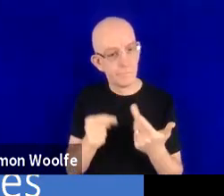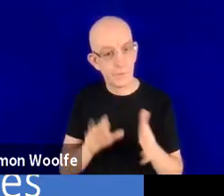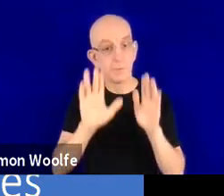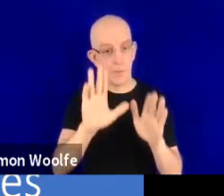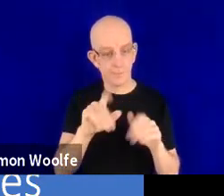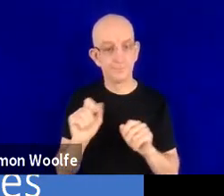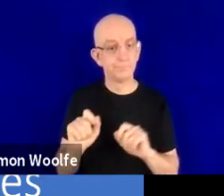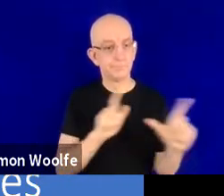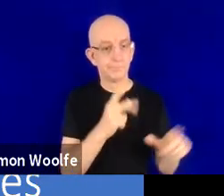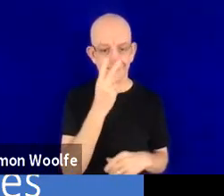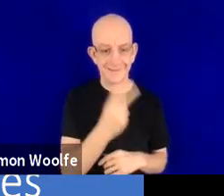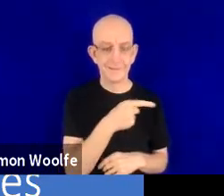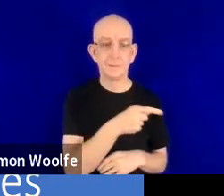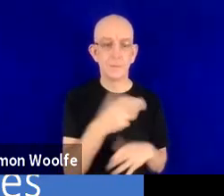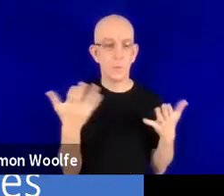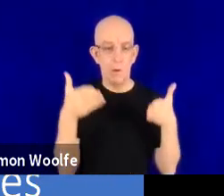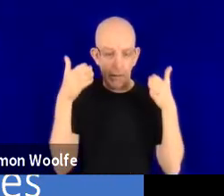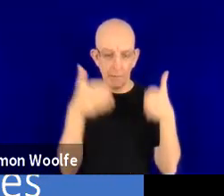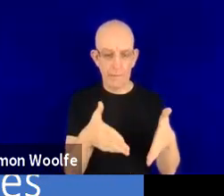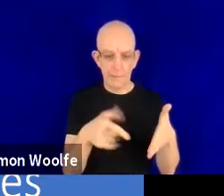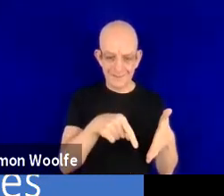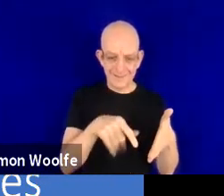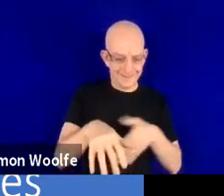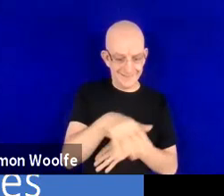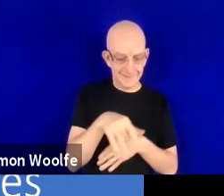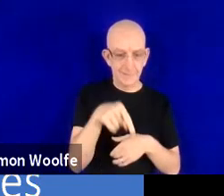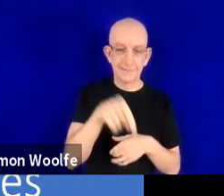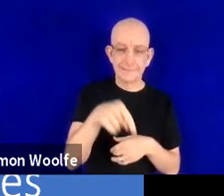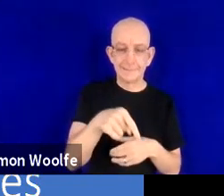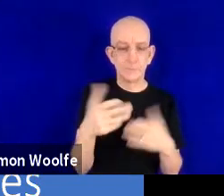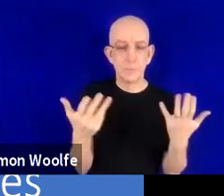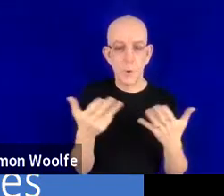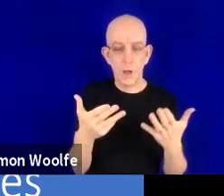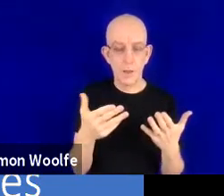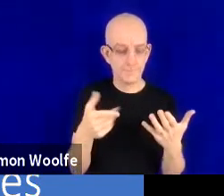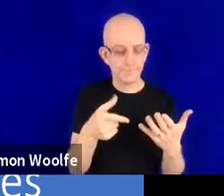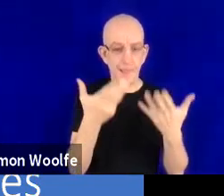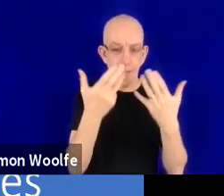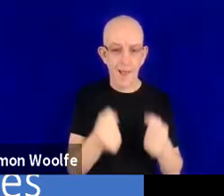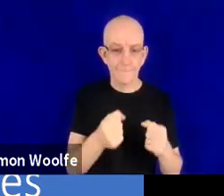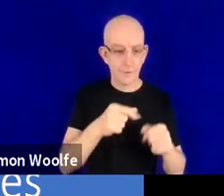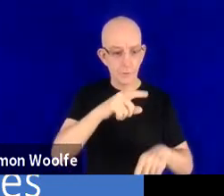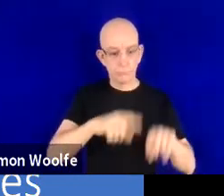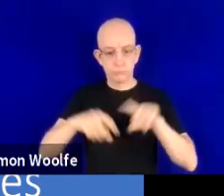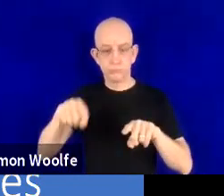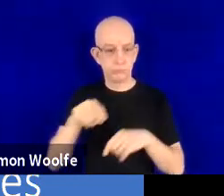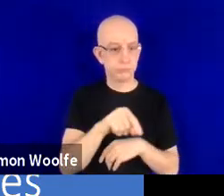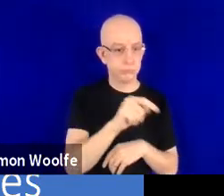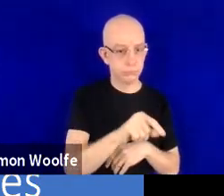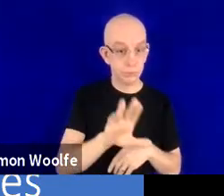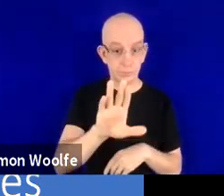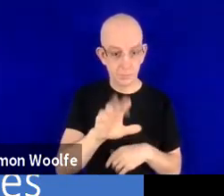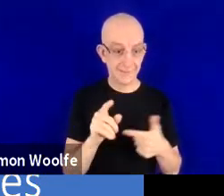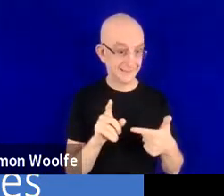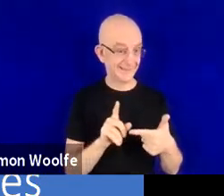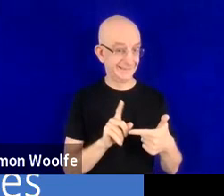And then, however, the kind of second layer, particularly in terms of disability related costs, is much more patchy even within these countries